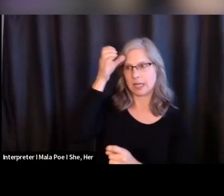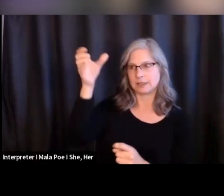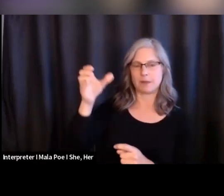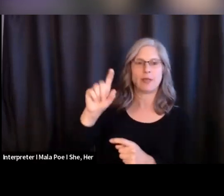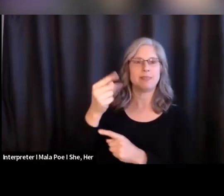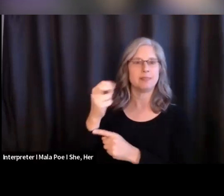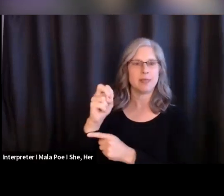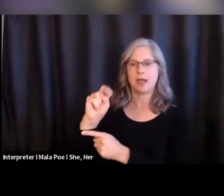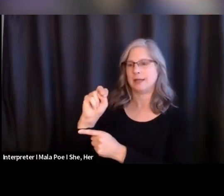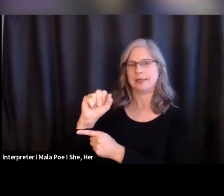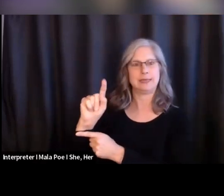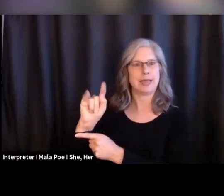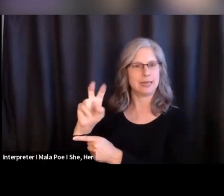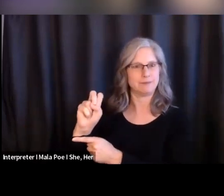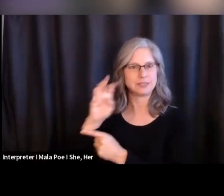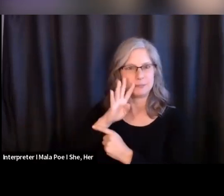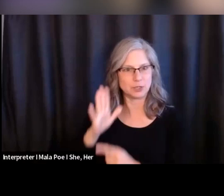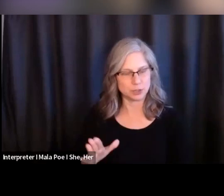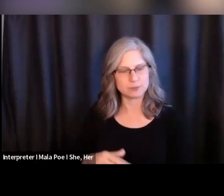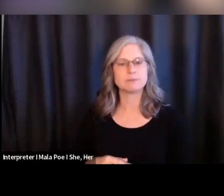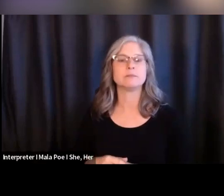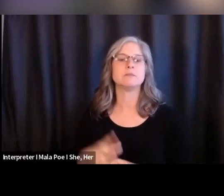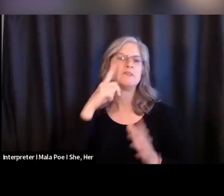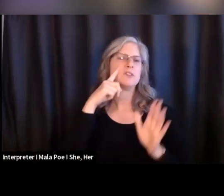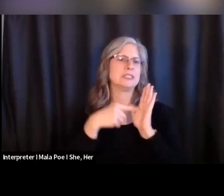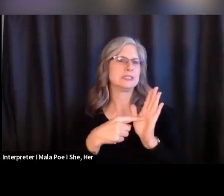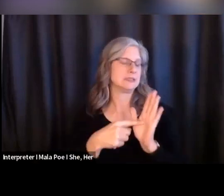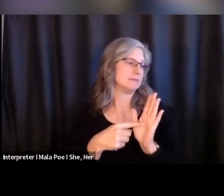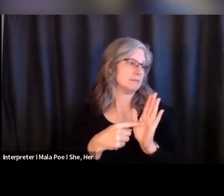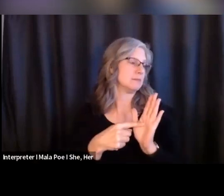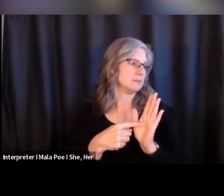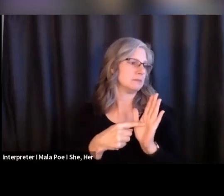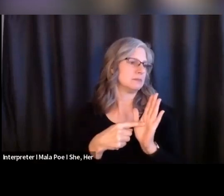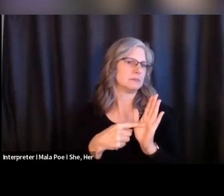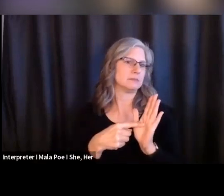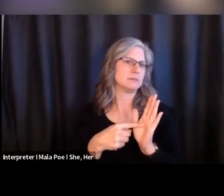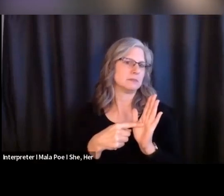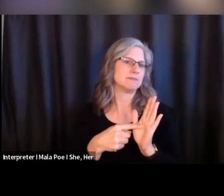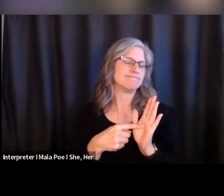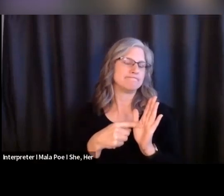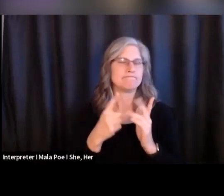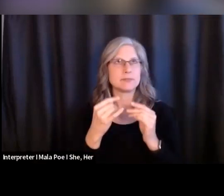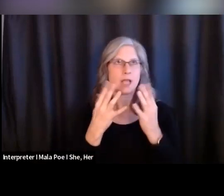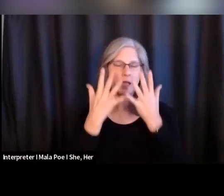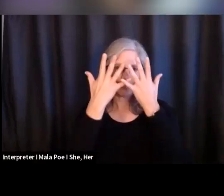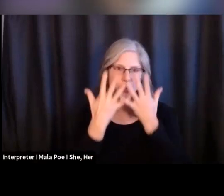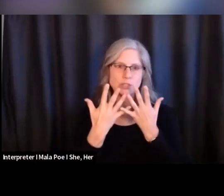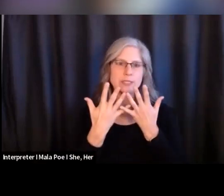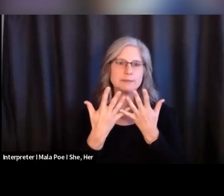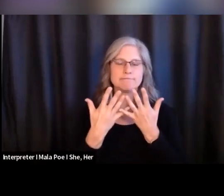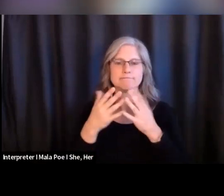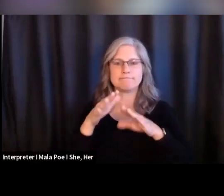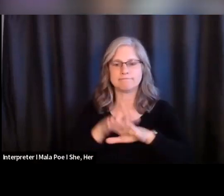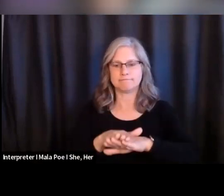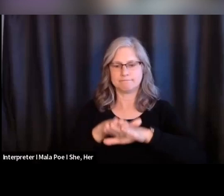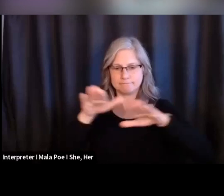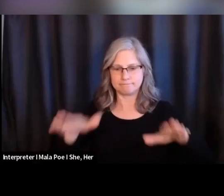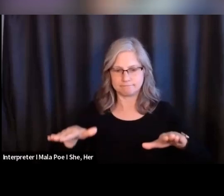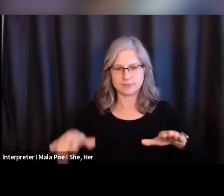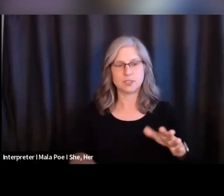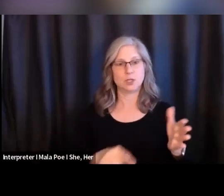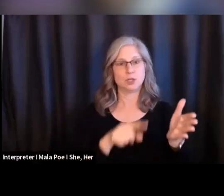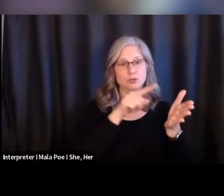Right. So I know that when, for instance, I think is a really unfortunate distinction between research that goes on with,